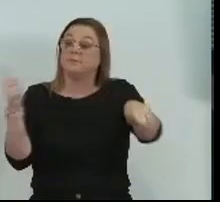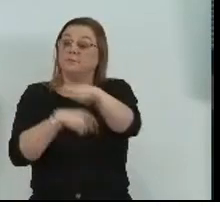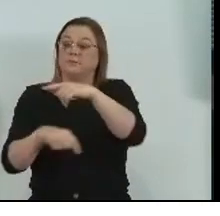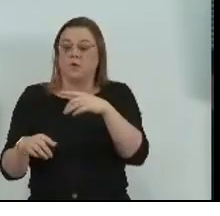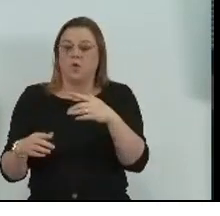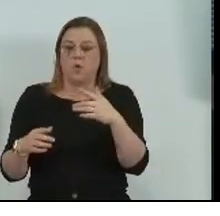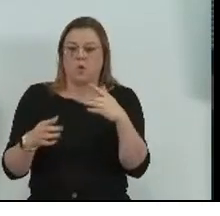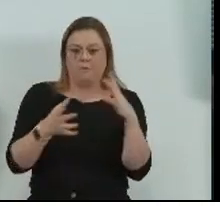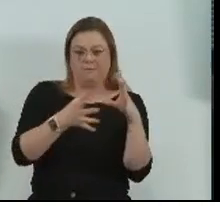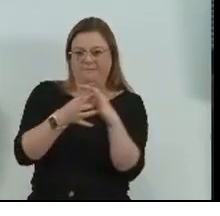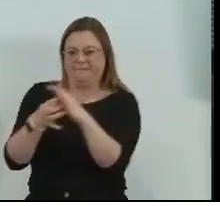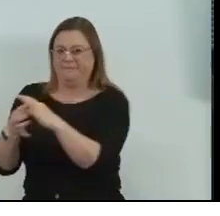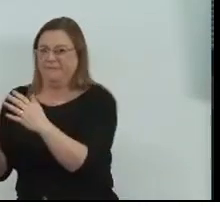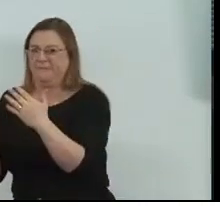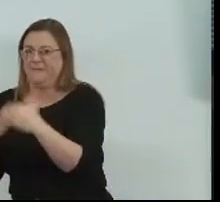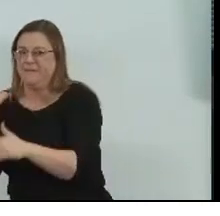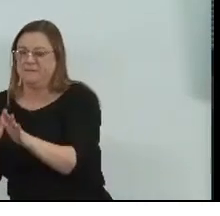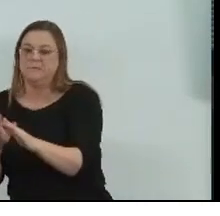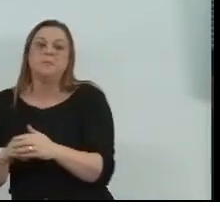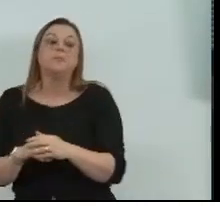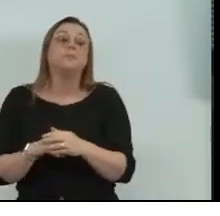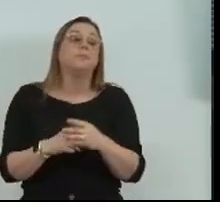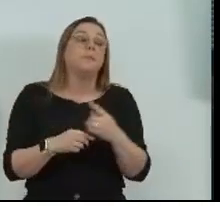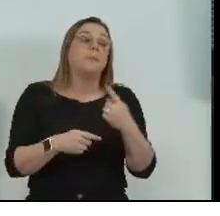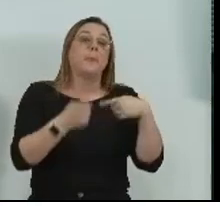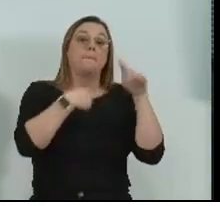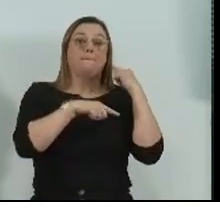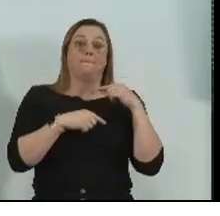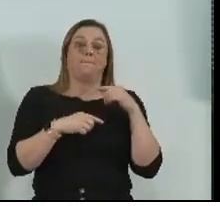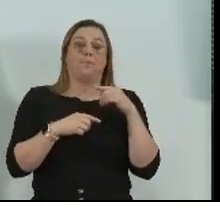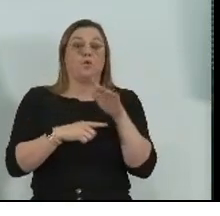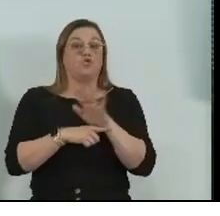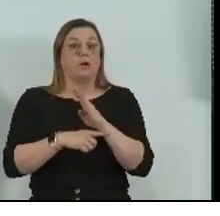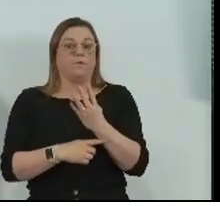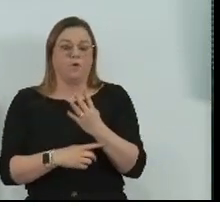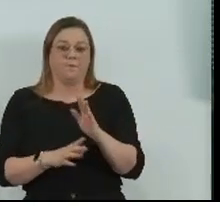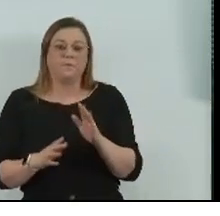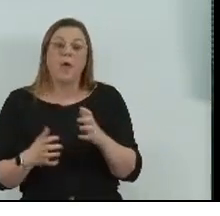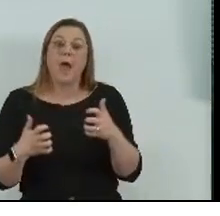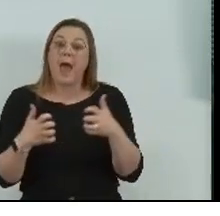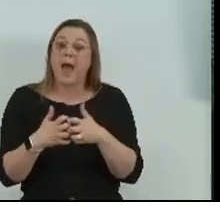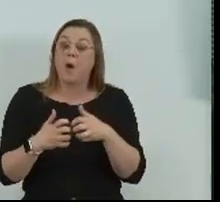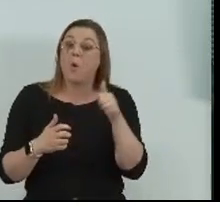the dot there, just go back finally to Channel 4. I mean, I think so how conscious are you of your